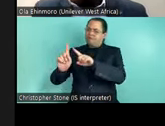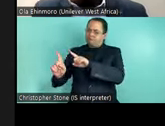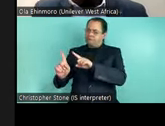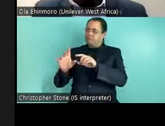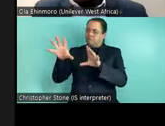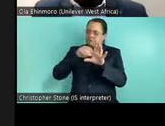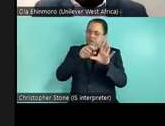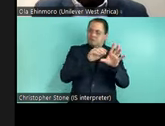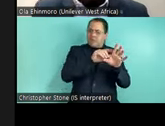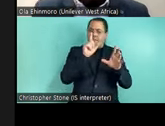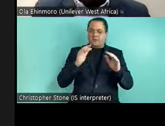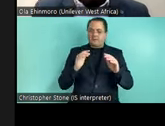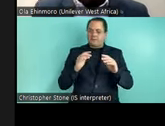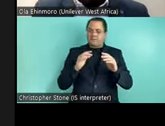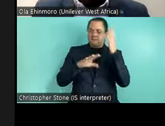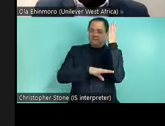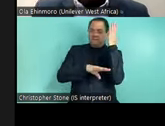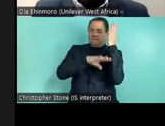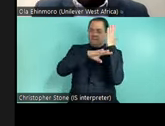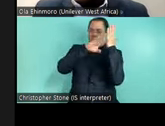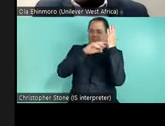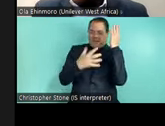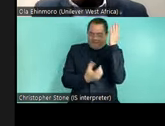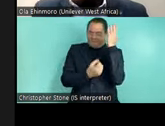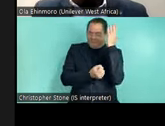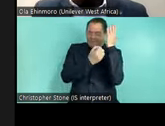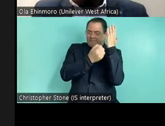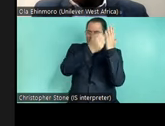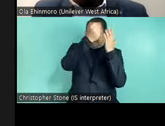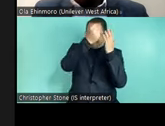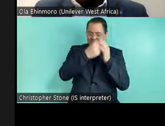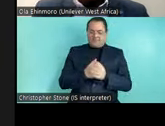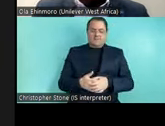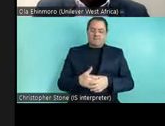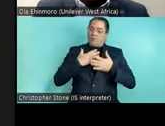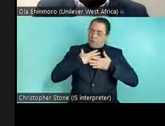15:02:42 But more importantly, on people with disability. We have called that we want to